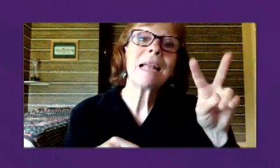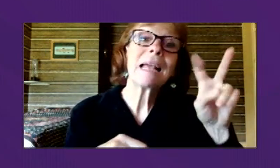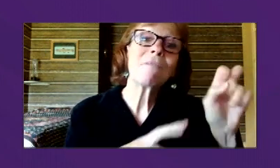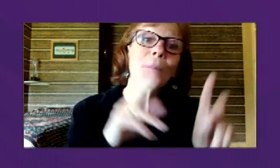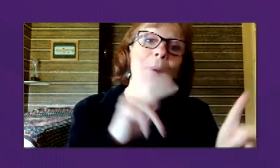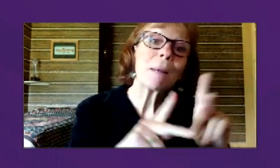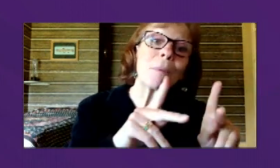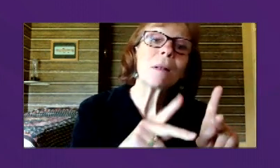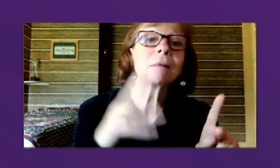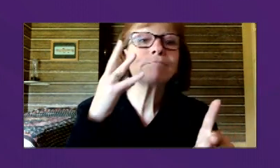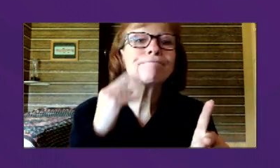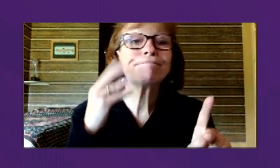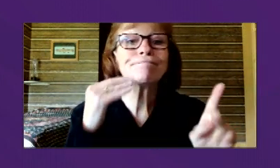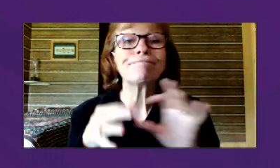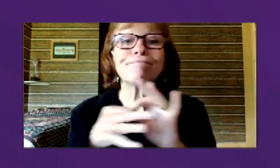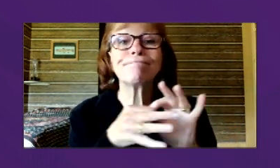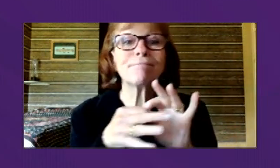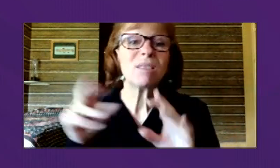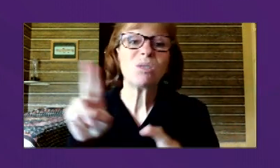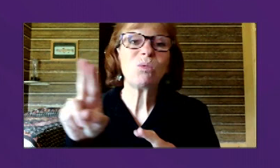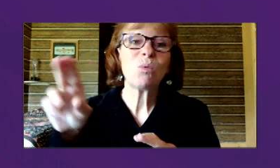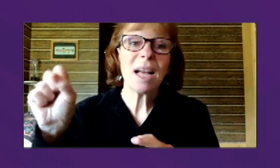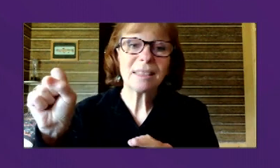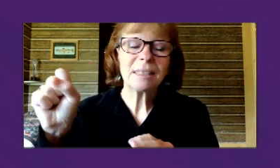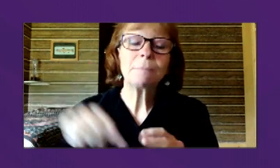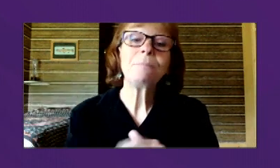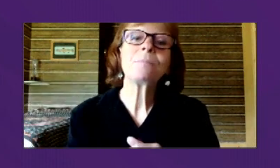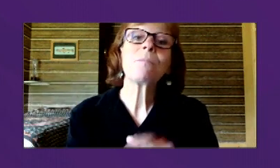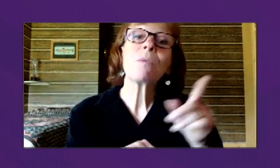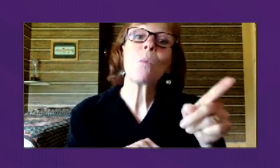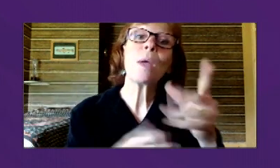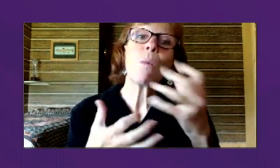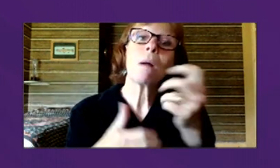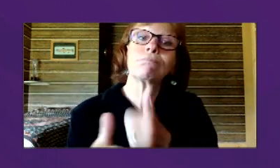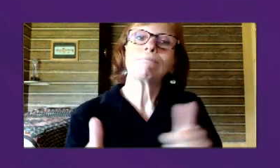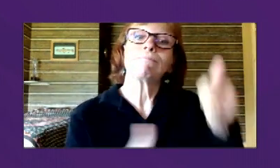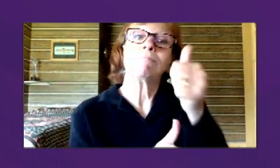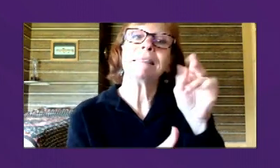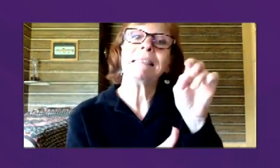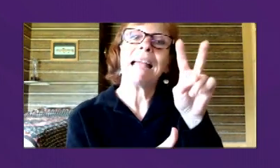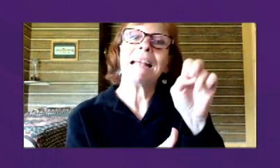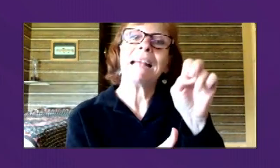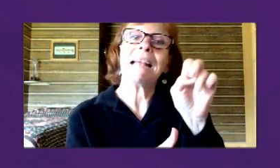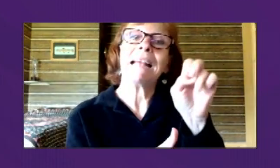Most importantly, prioritizing the Native perspective of how these nations made their